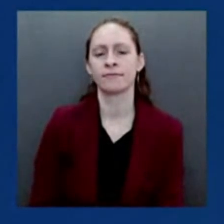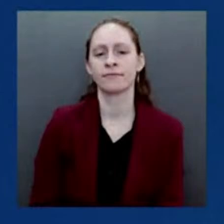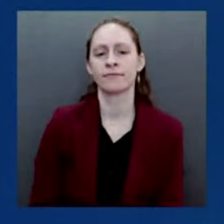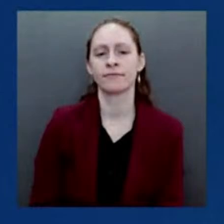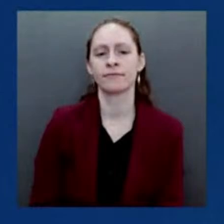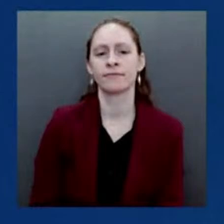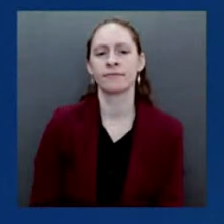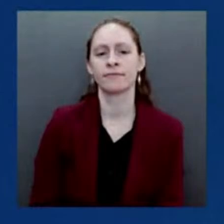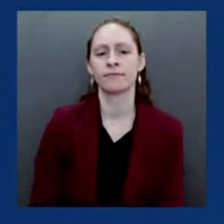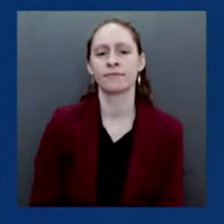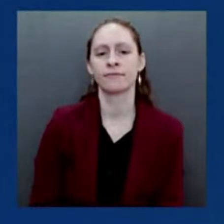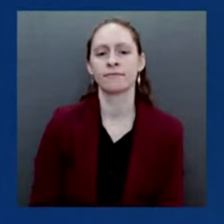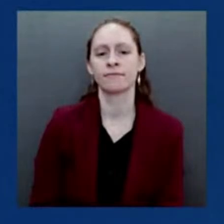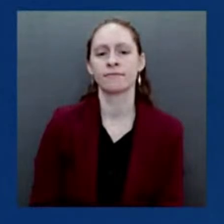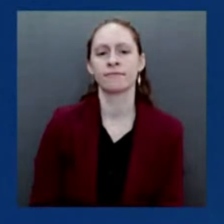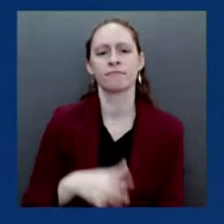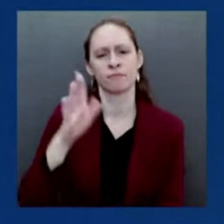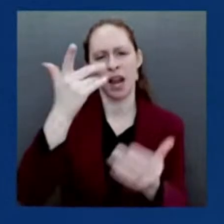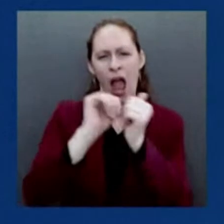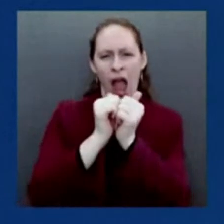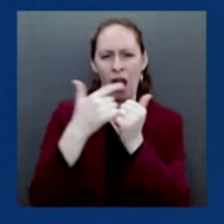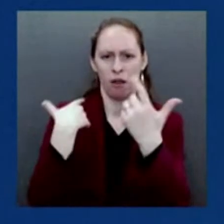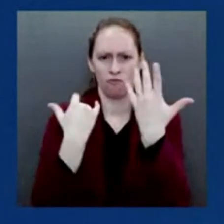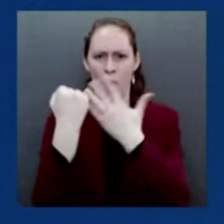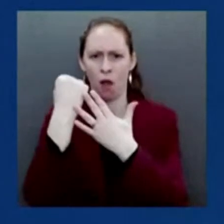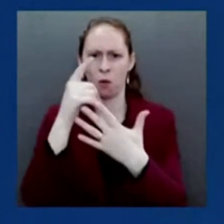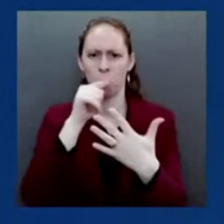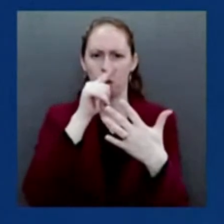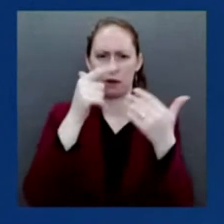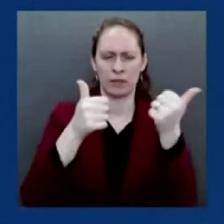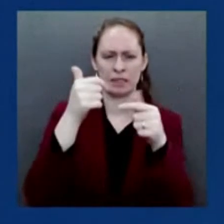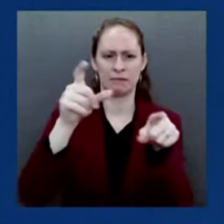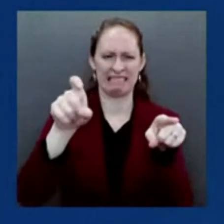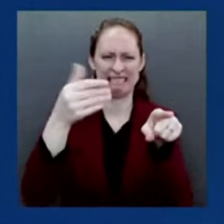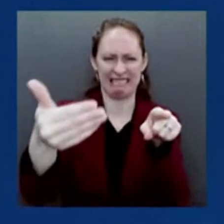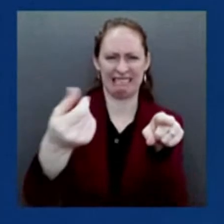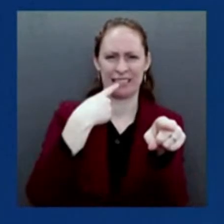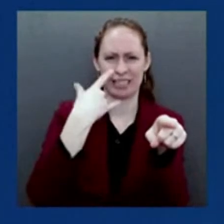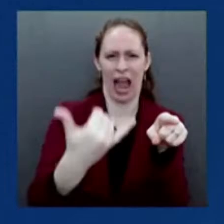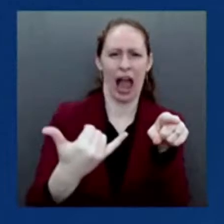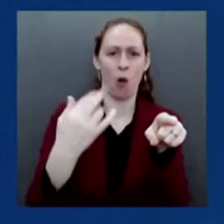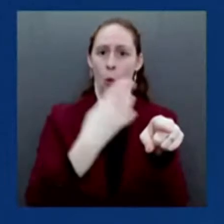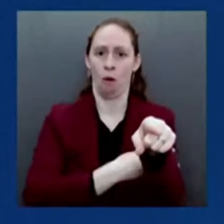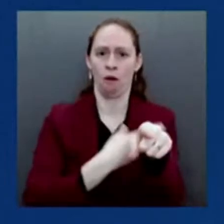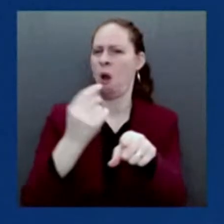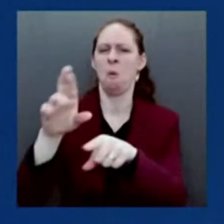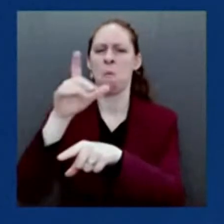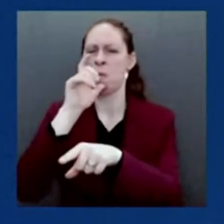WHAT ABOUT THE PRIORITIZATION OF THERAPIES FOR OUTPATIENTS